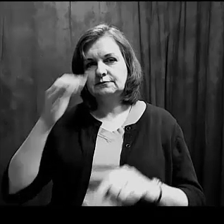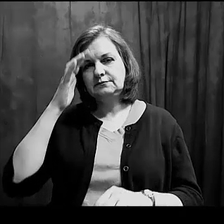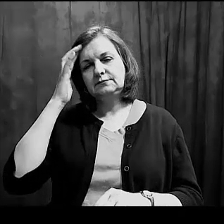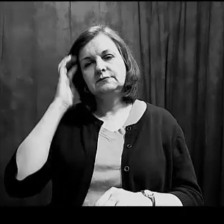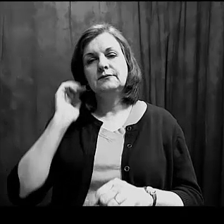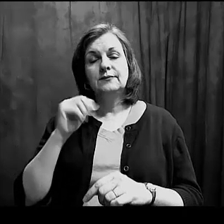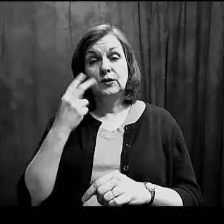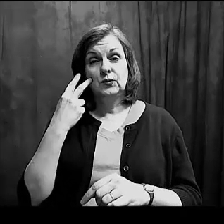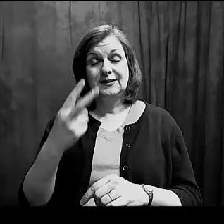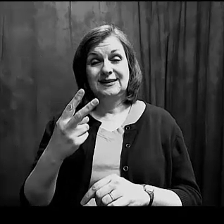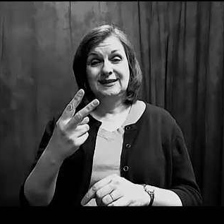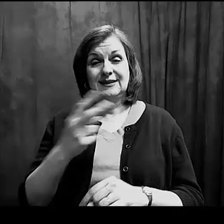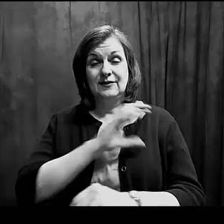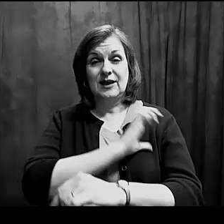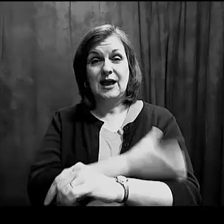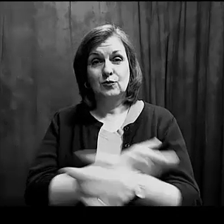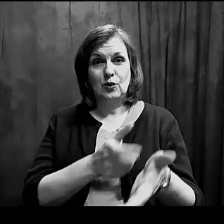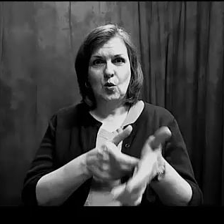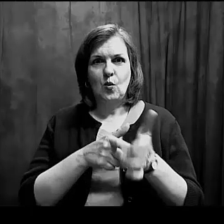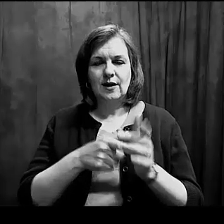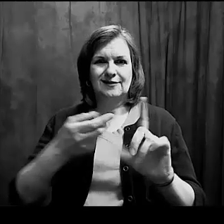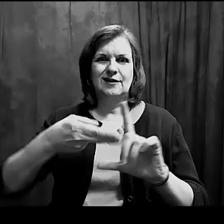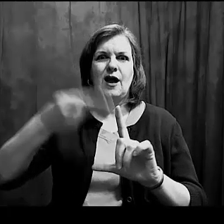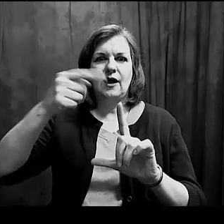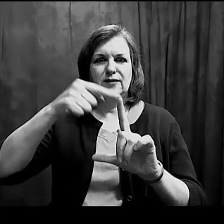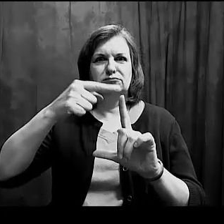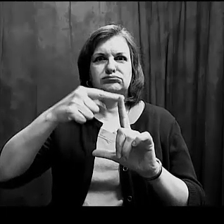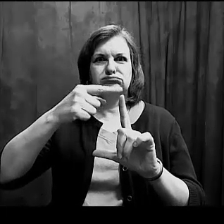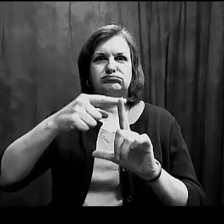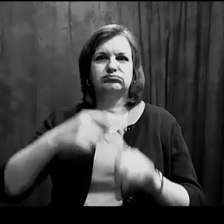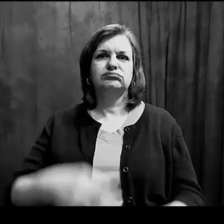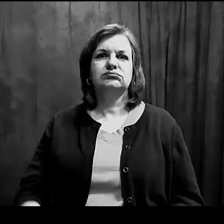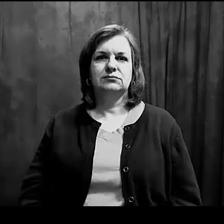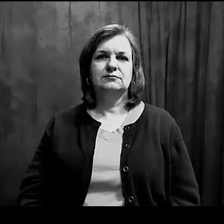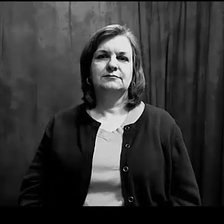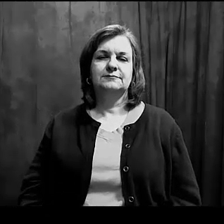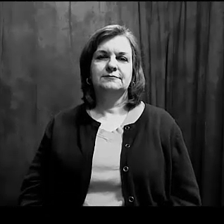you see the amount of energy required is up here